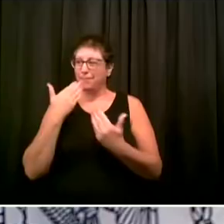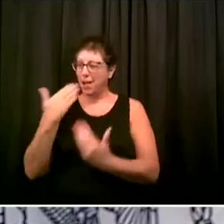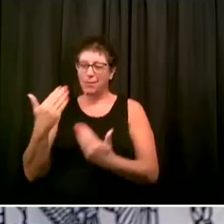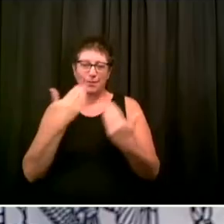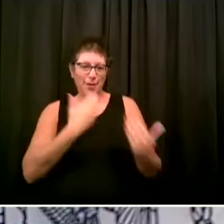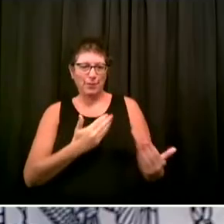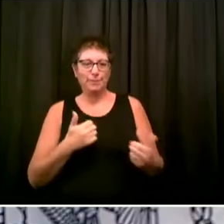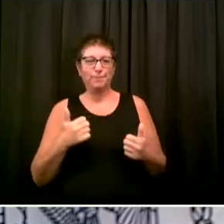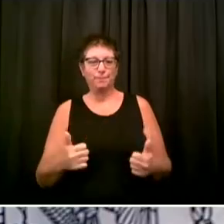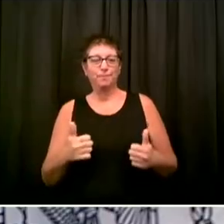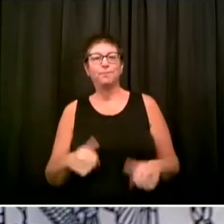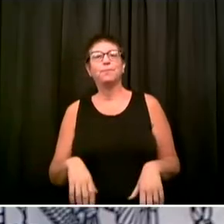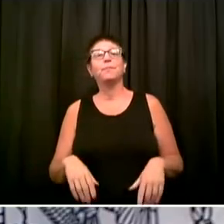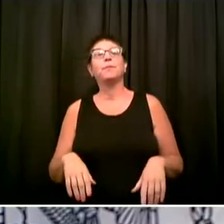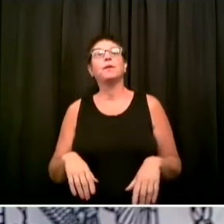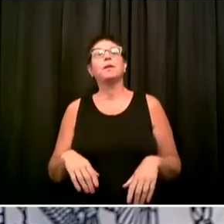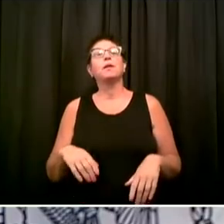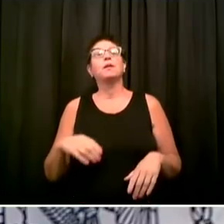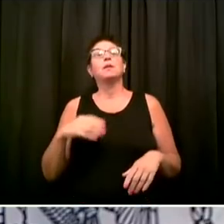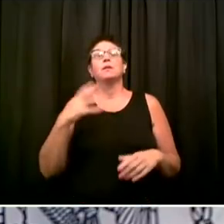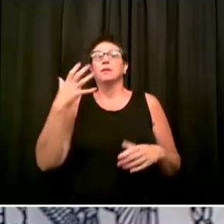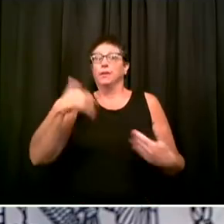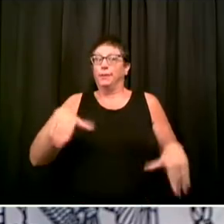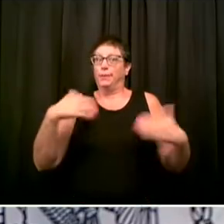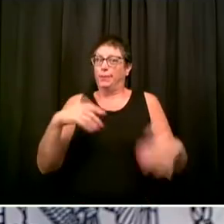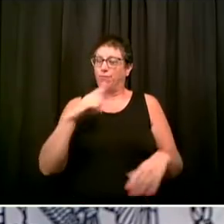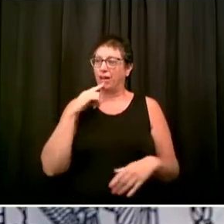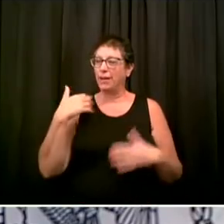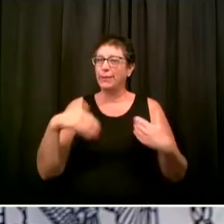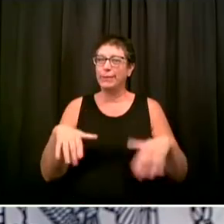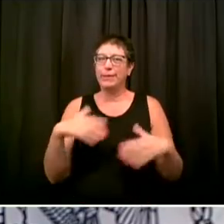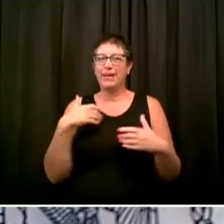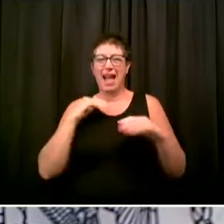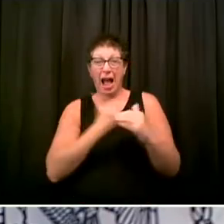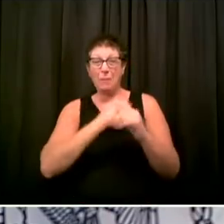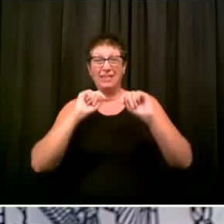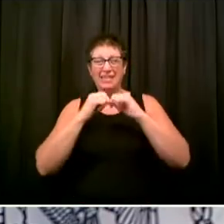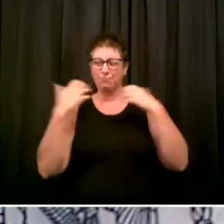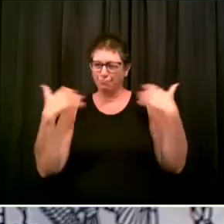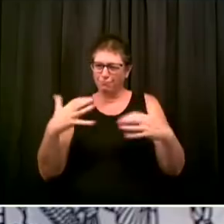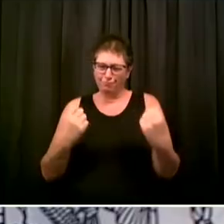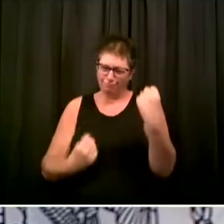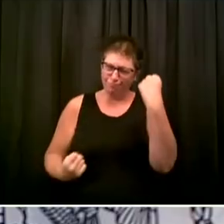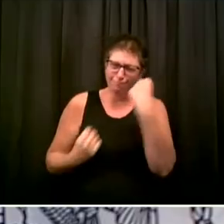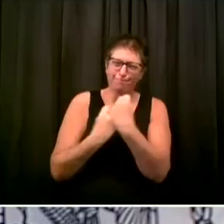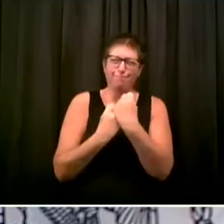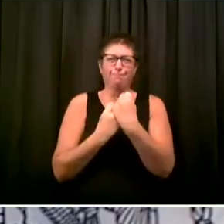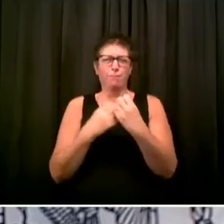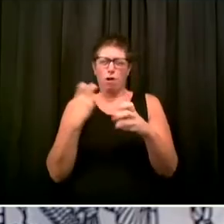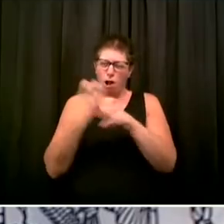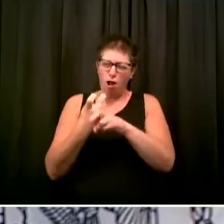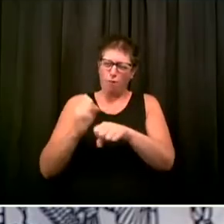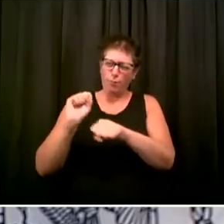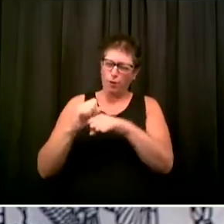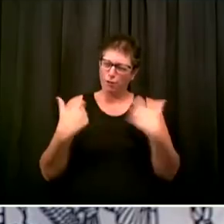THANK YOU.